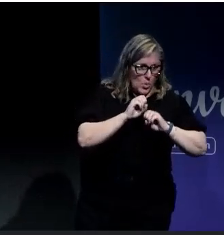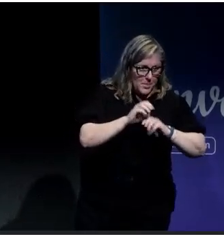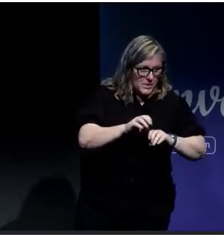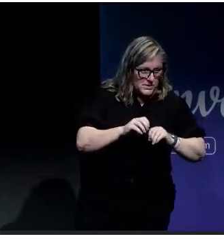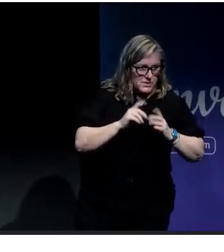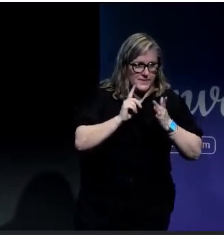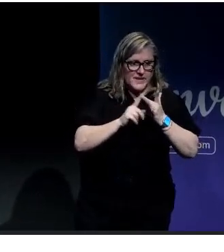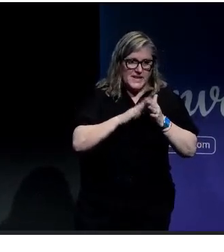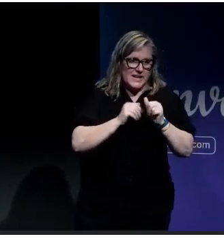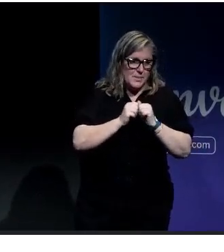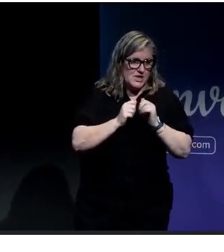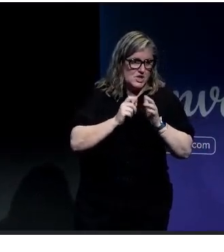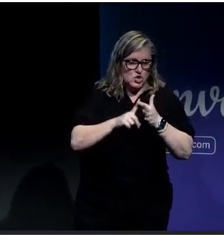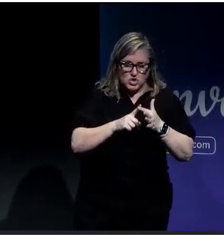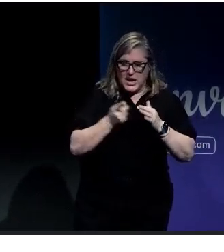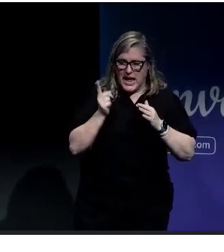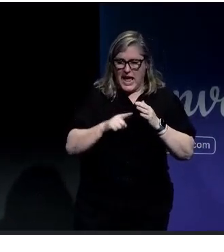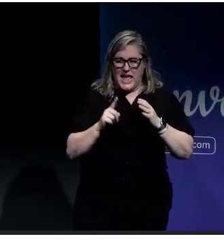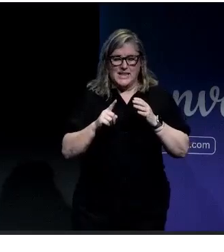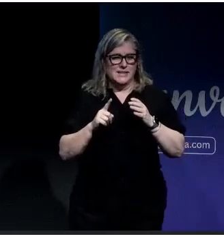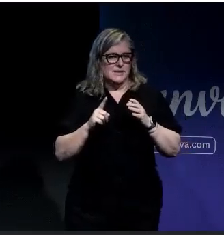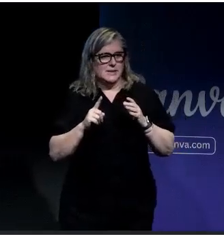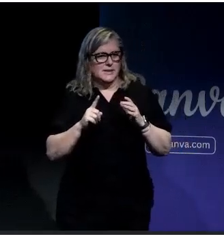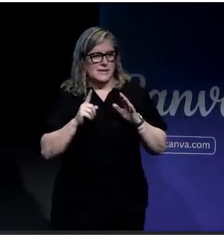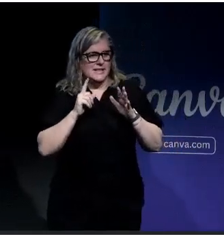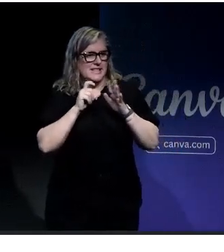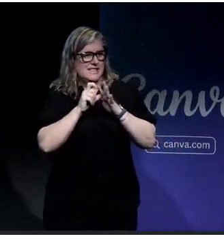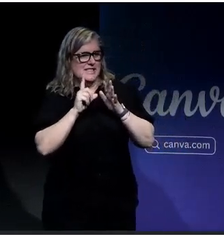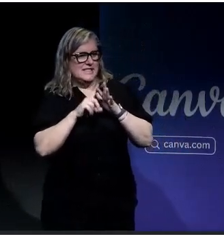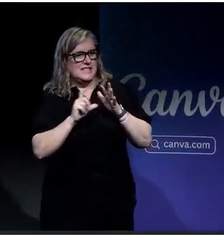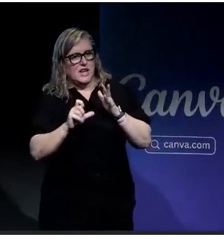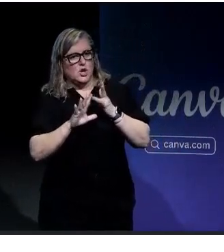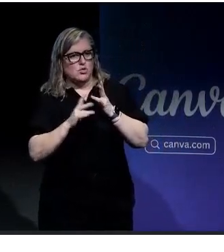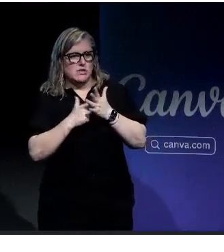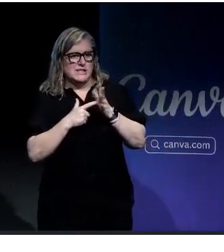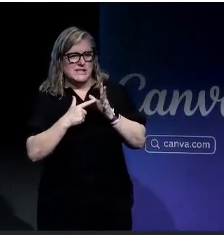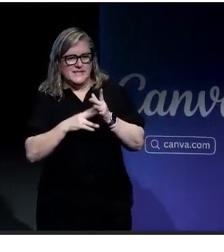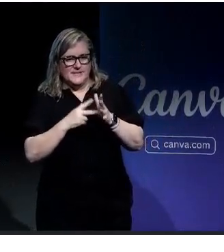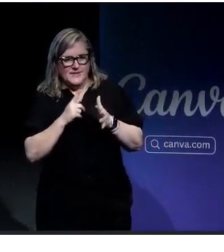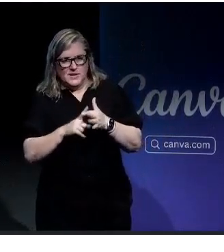and decorative image situations just for the, for example sake, uh, and just to describe this image.